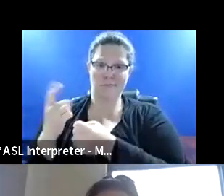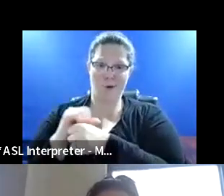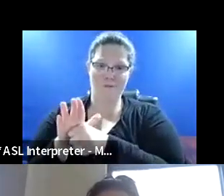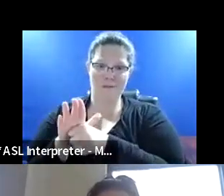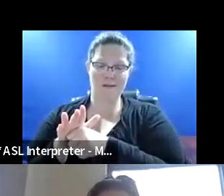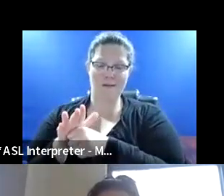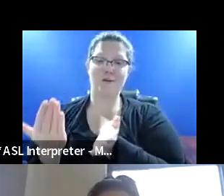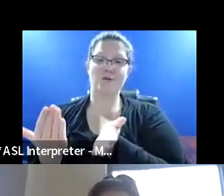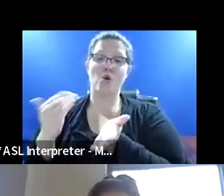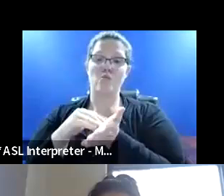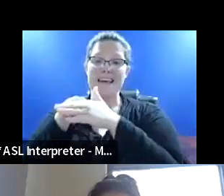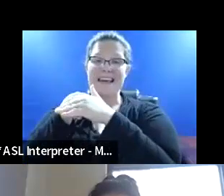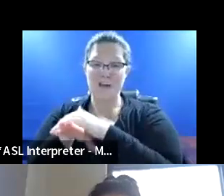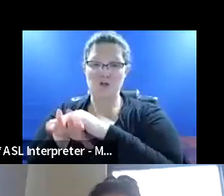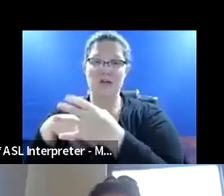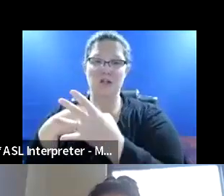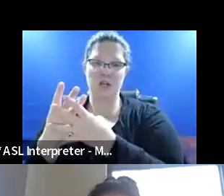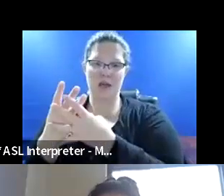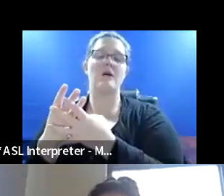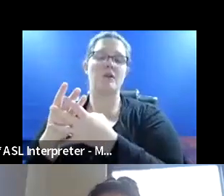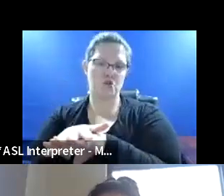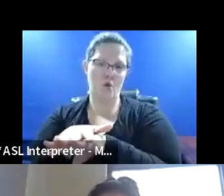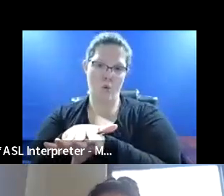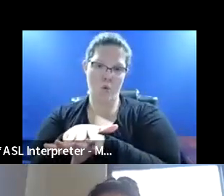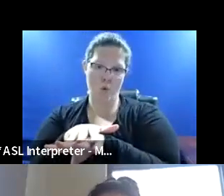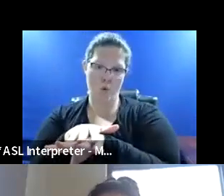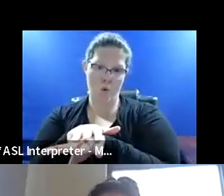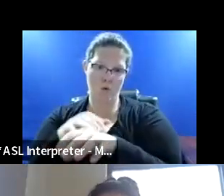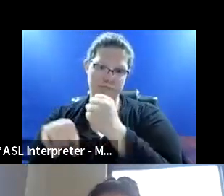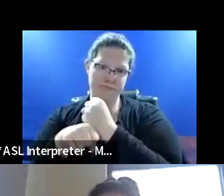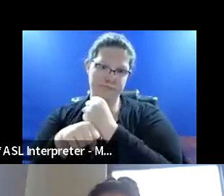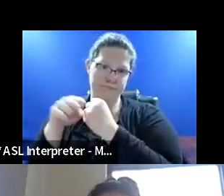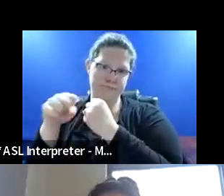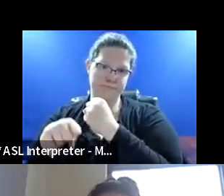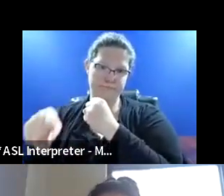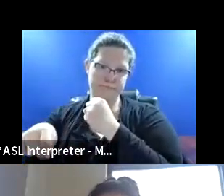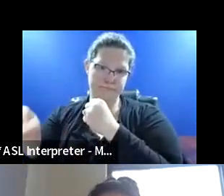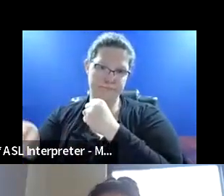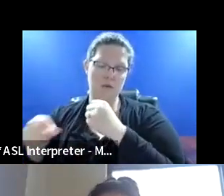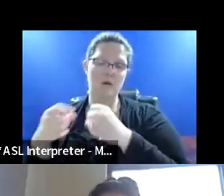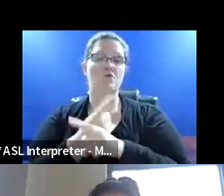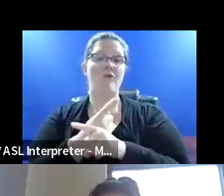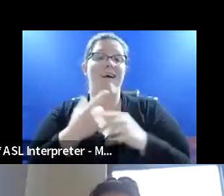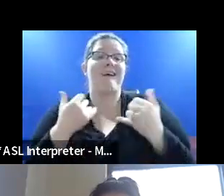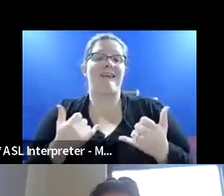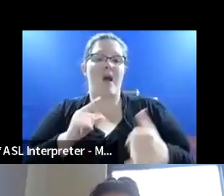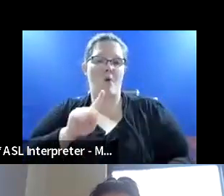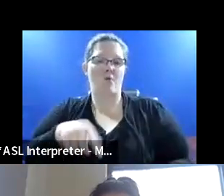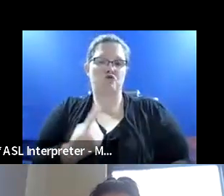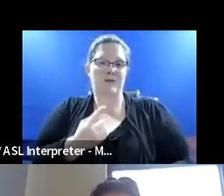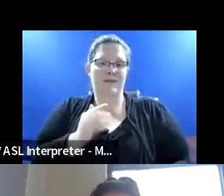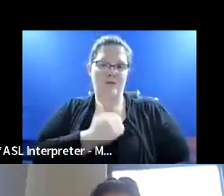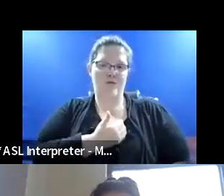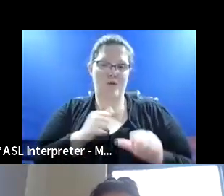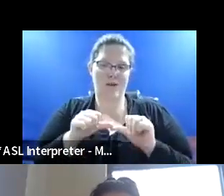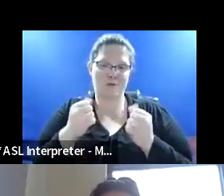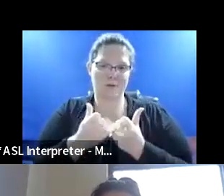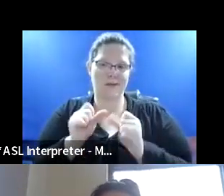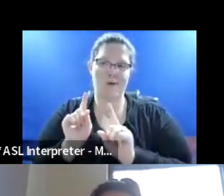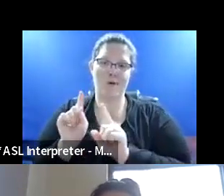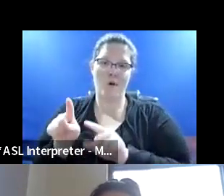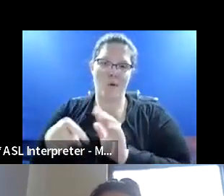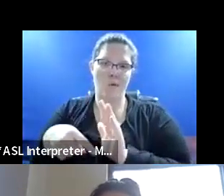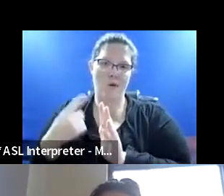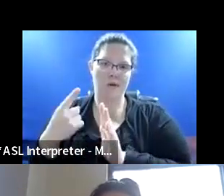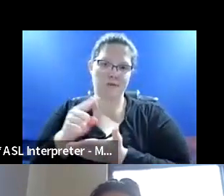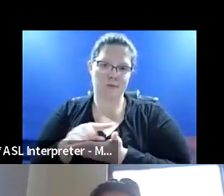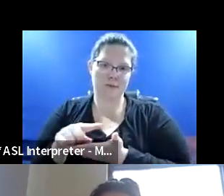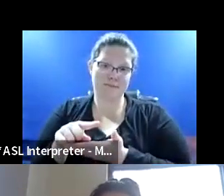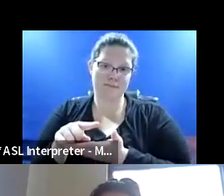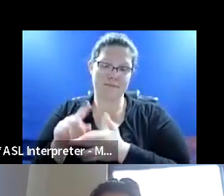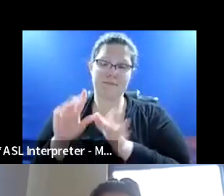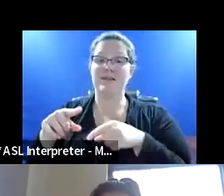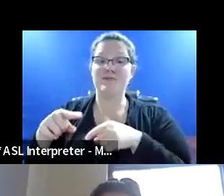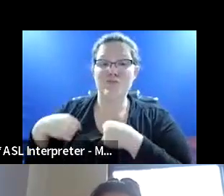OUR JAIL HAS BEEN NOT ALLOWING ANYONE IN SINCE COVID.